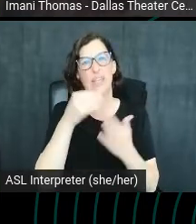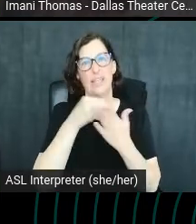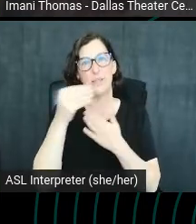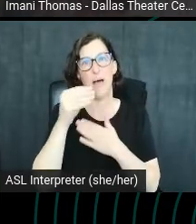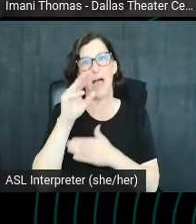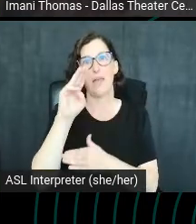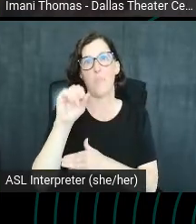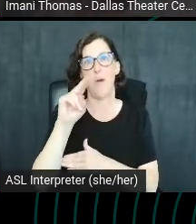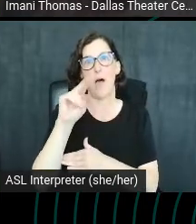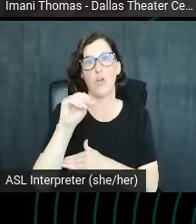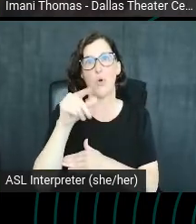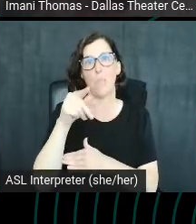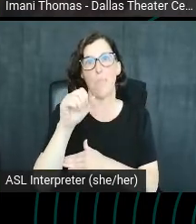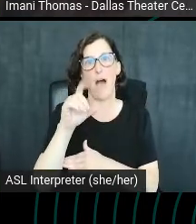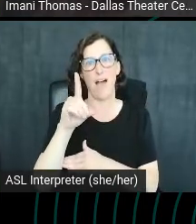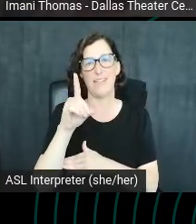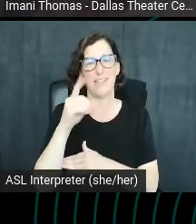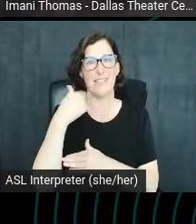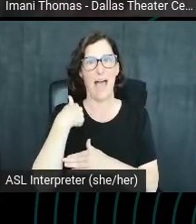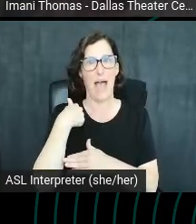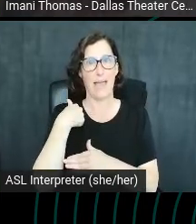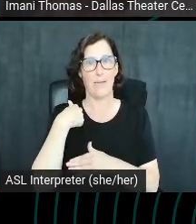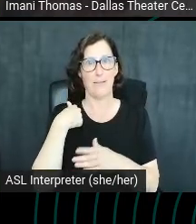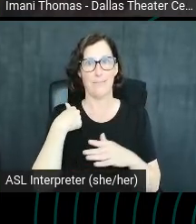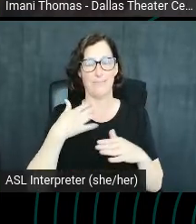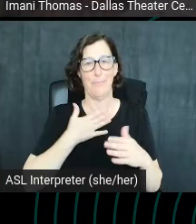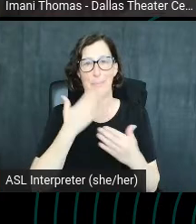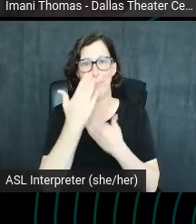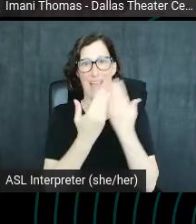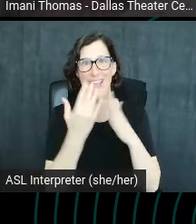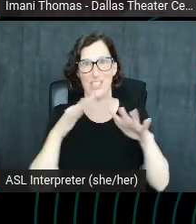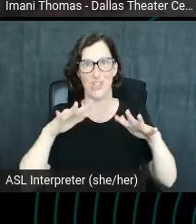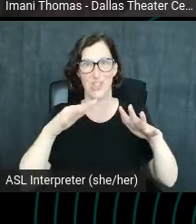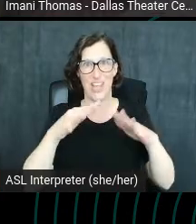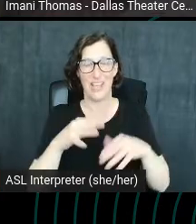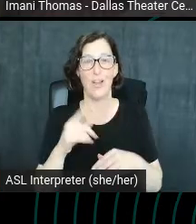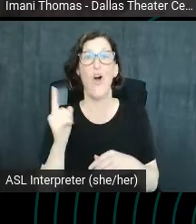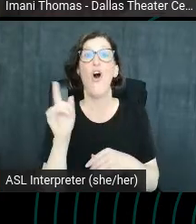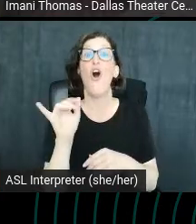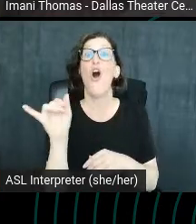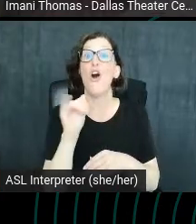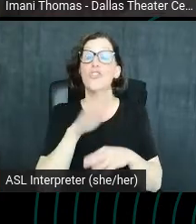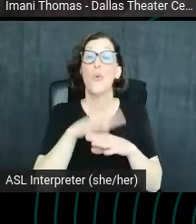if any of the footage that I shot was to be used. We also shoot a lot of video on our phones, a whole lot of video.